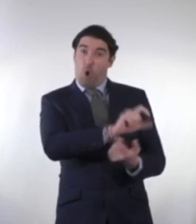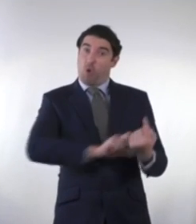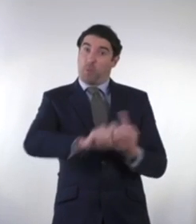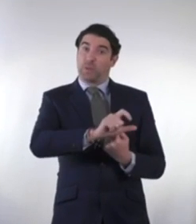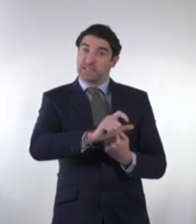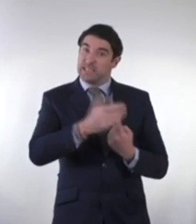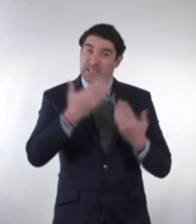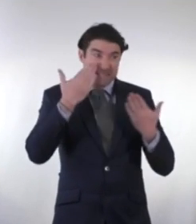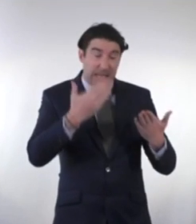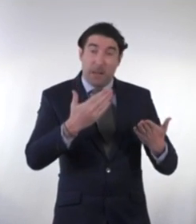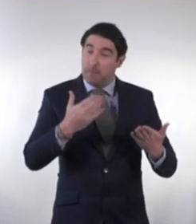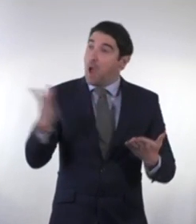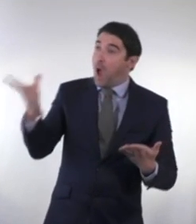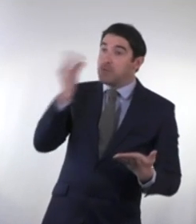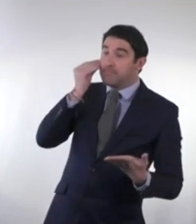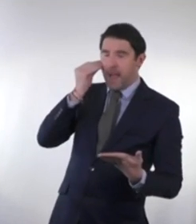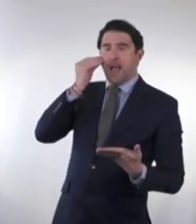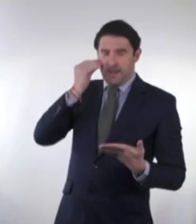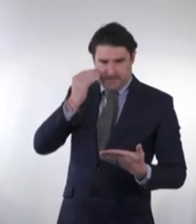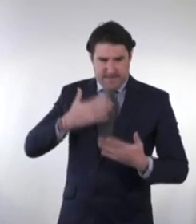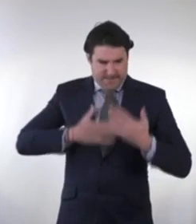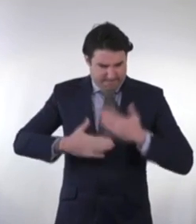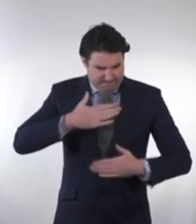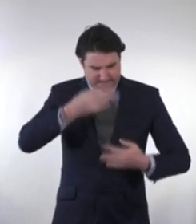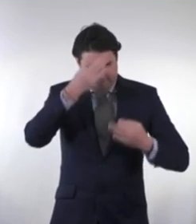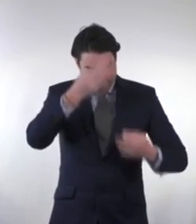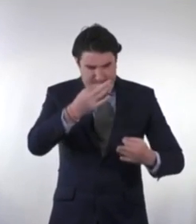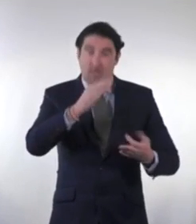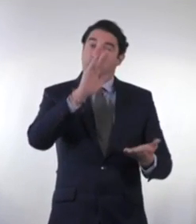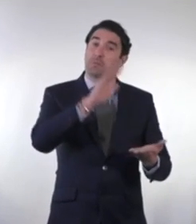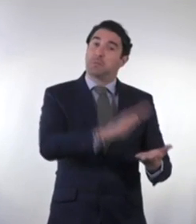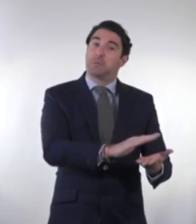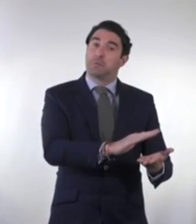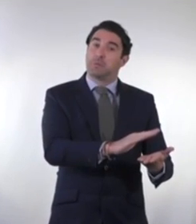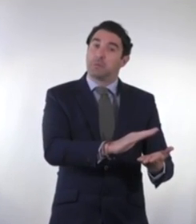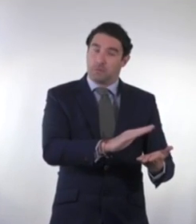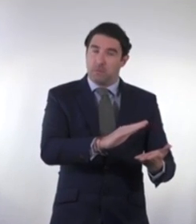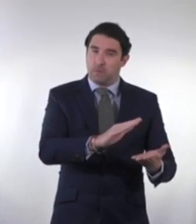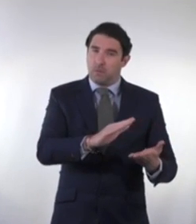There are different measures in place, as we have discussed already this afternoon.